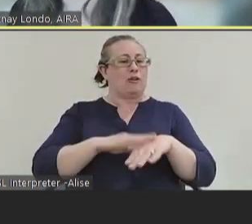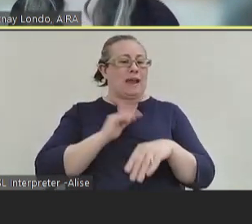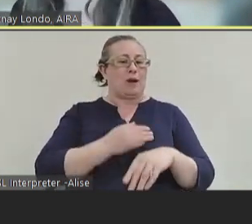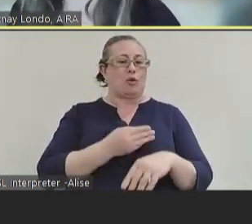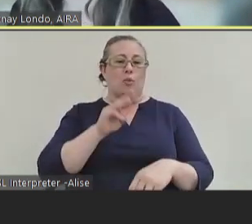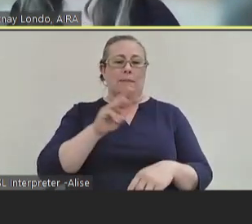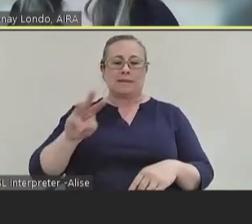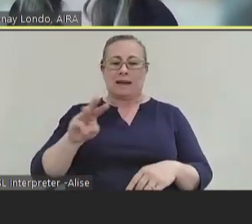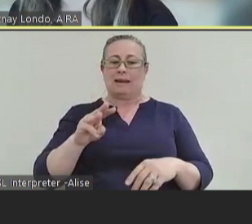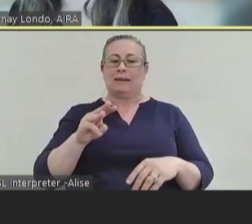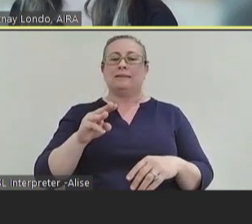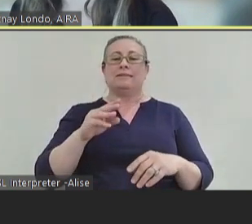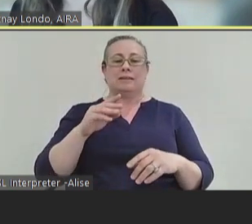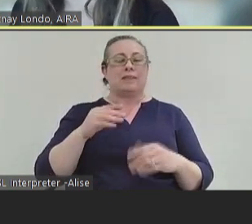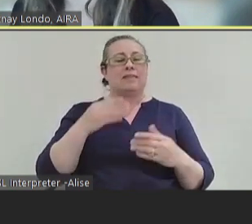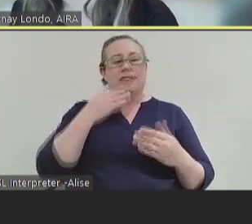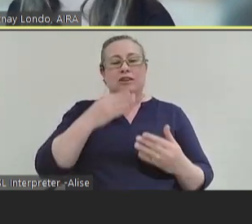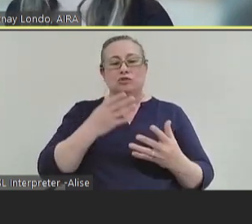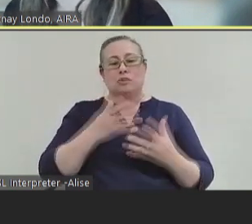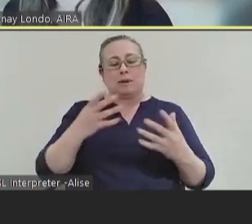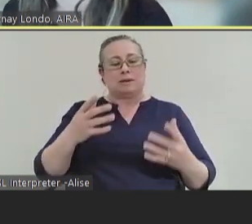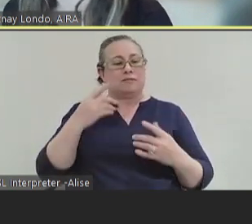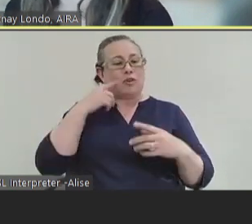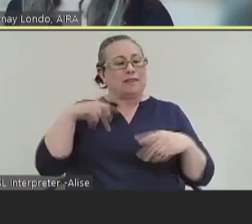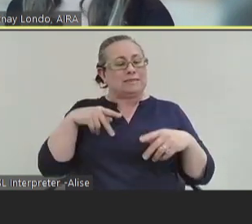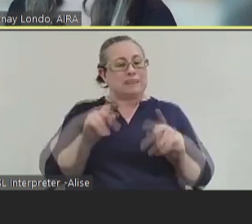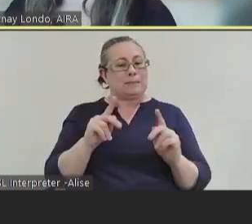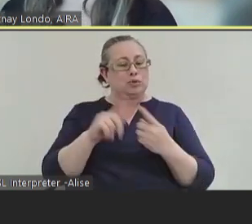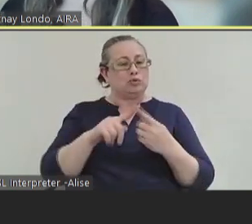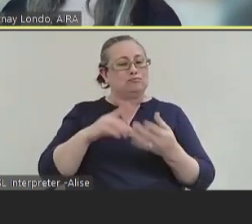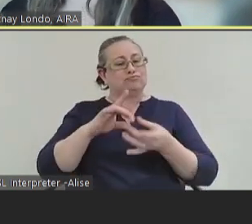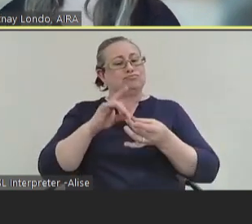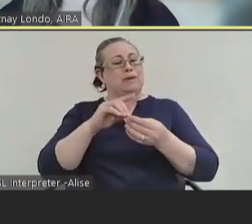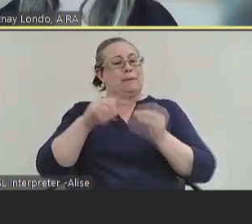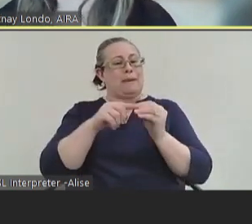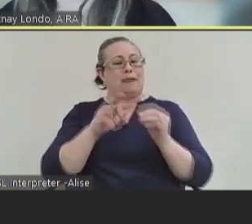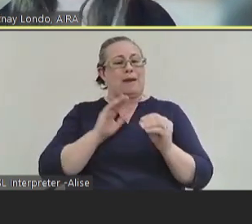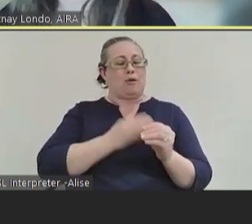thanks again for allowing us this opportunity to talk through some of the highlights today.